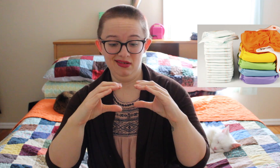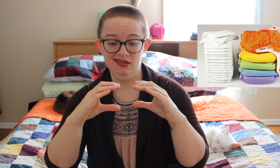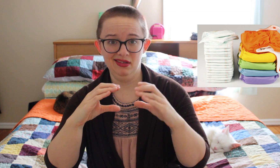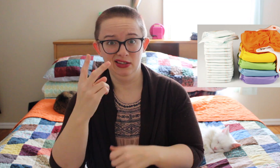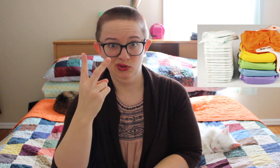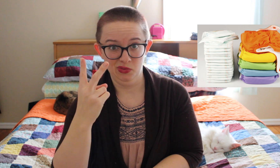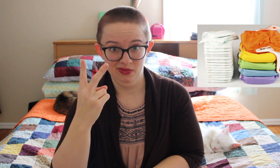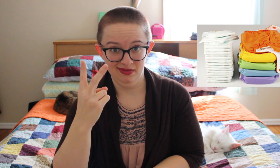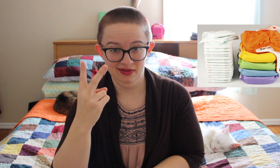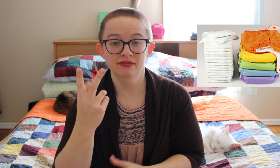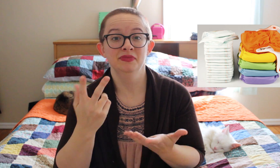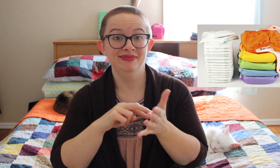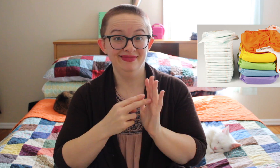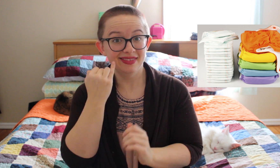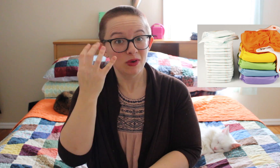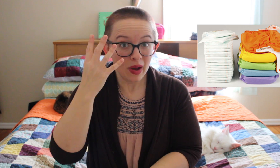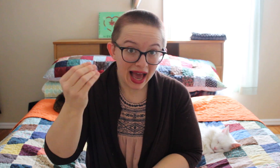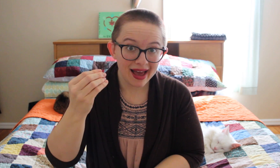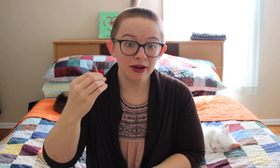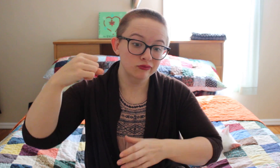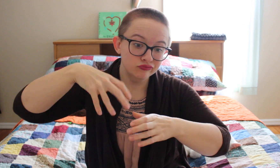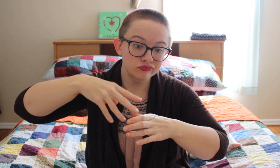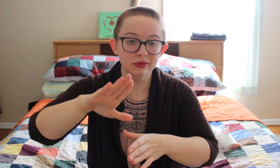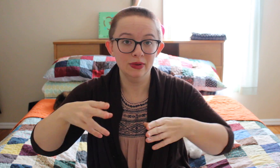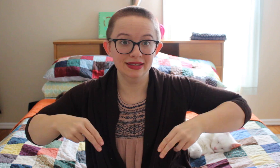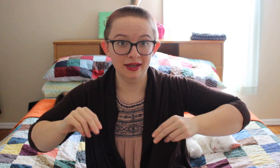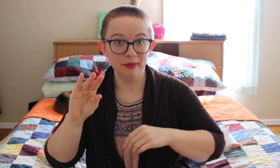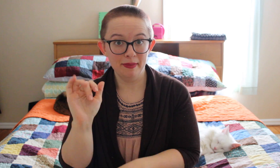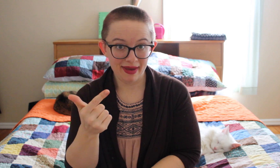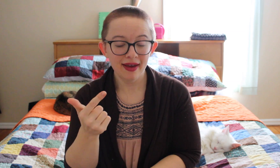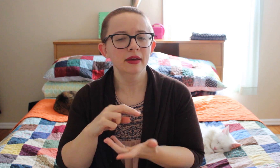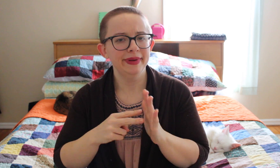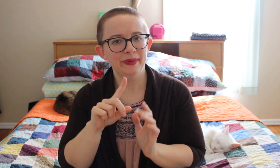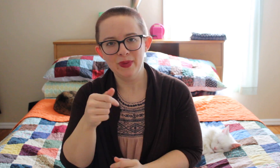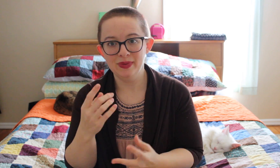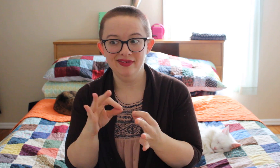With cloth diapers, that's maybe two. So if you go out and you're trying to put things in your diaper bag